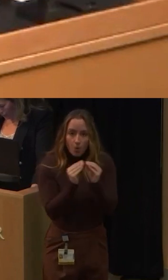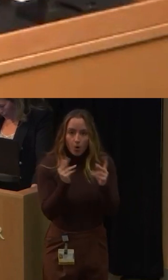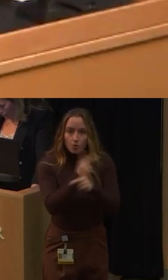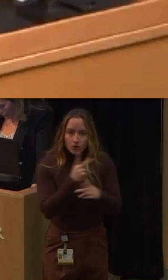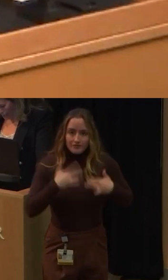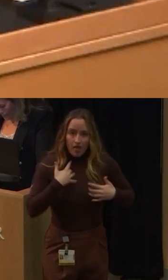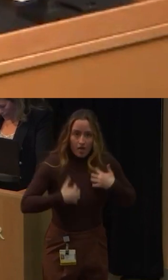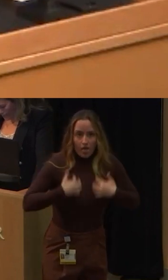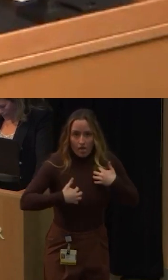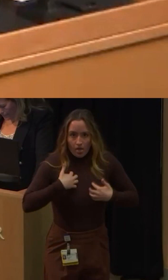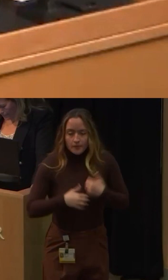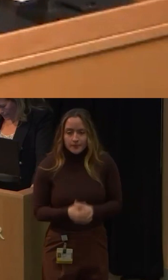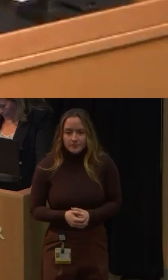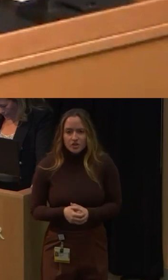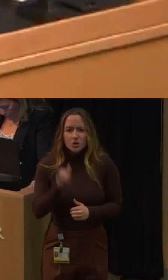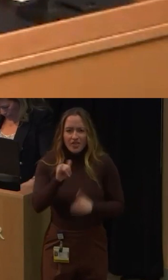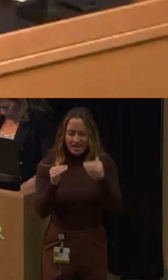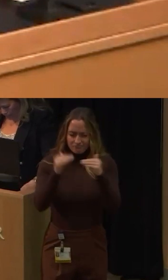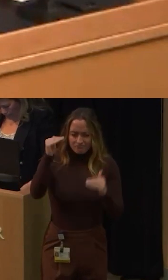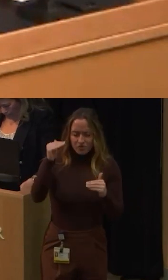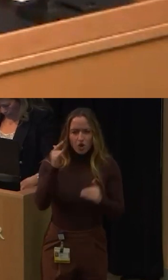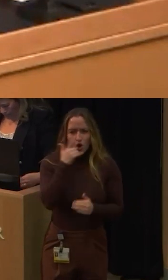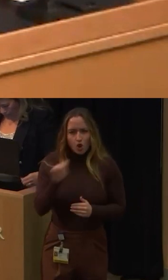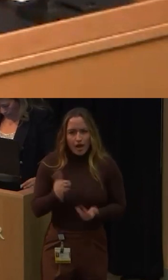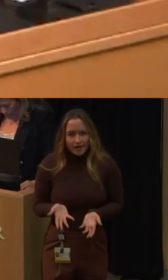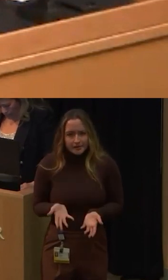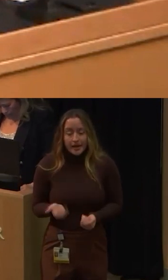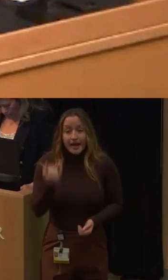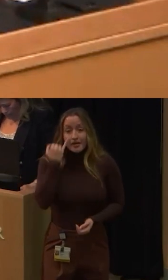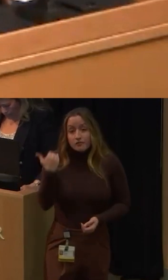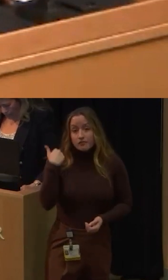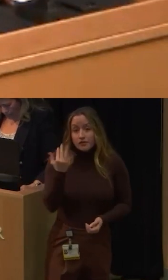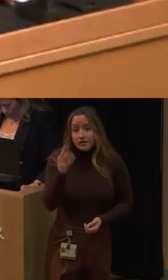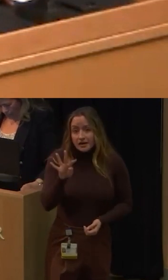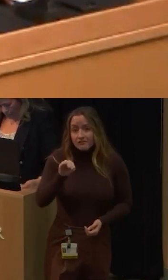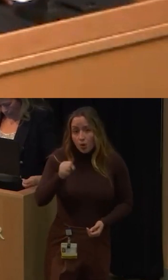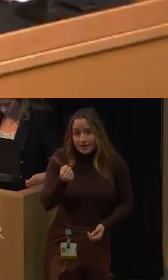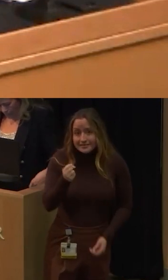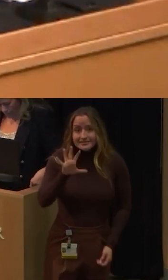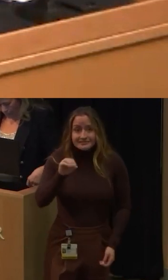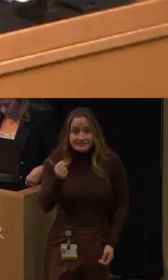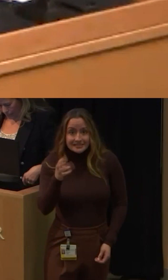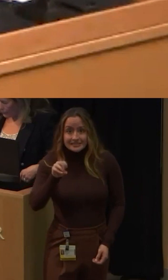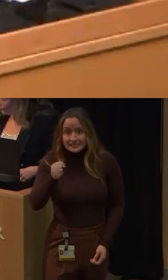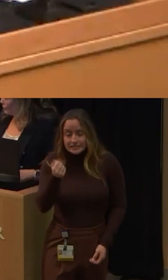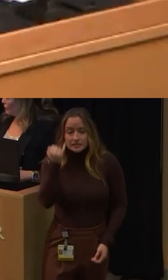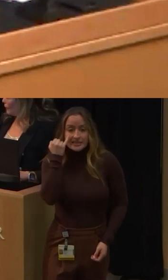in the '40s and '50s and '60s, if you were to say to somebody, "Boy, what's happening in Rochester?